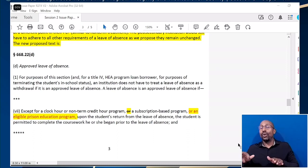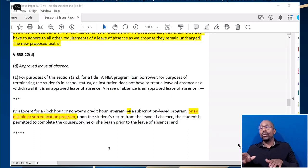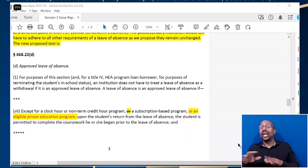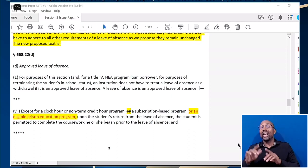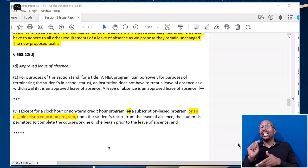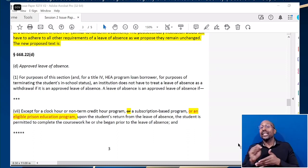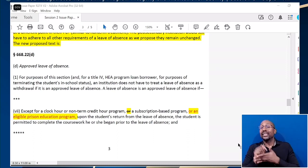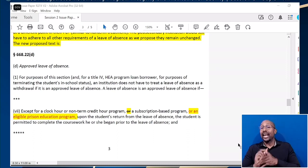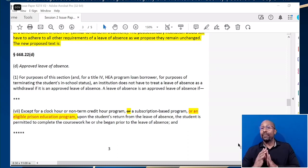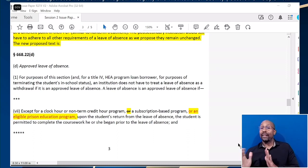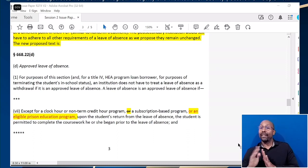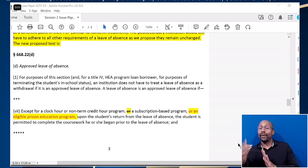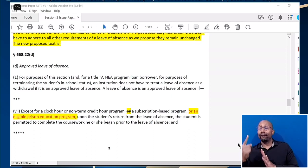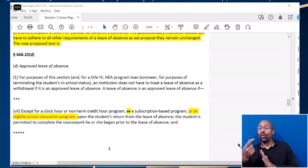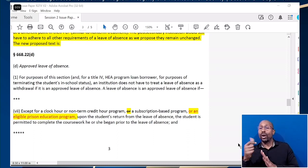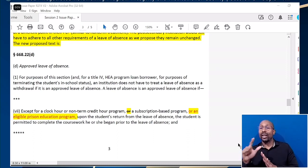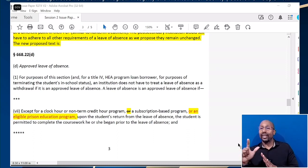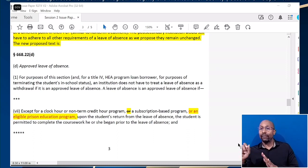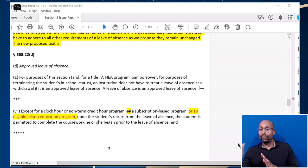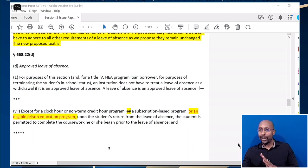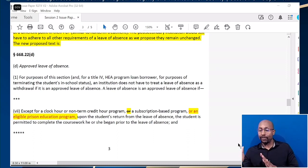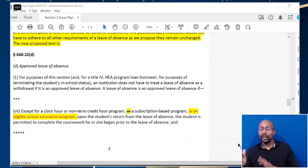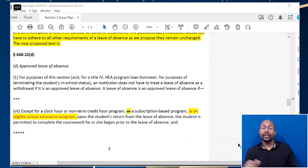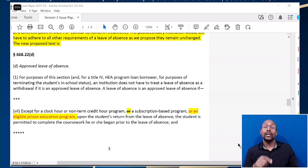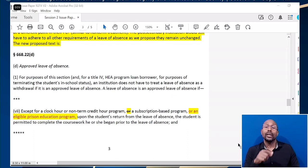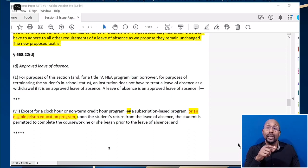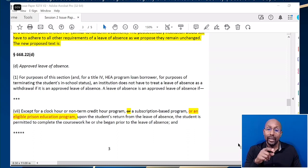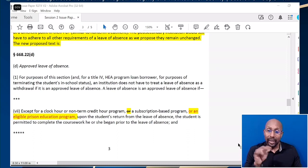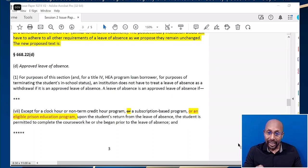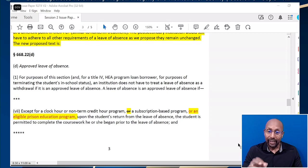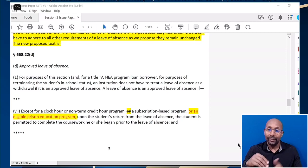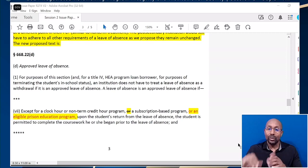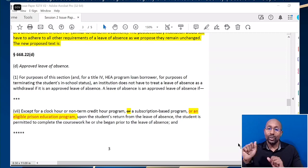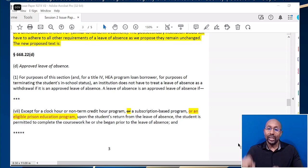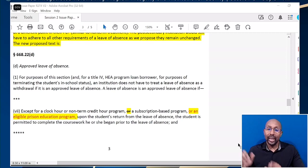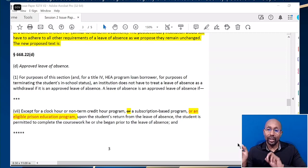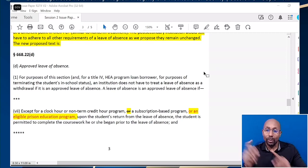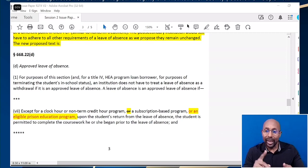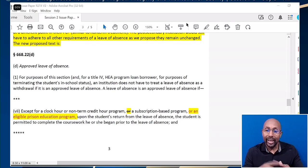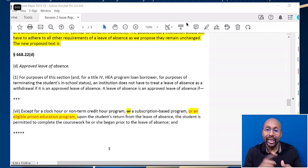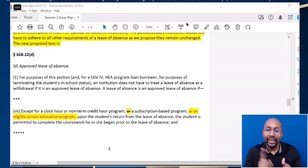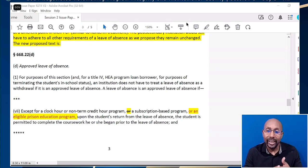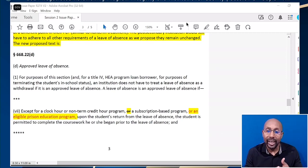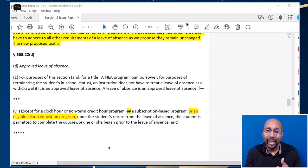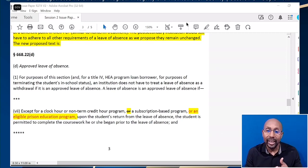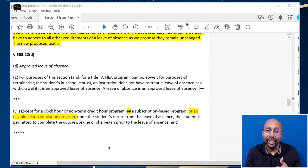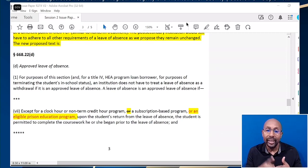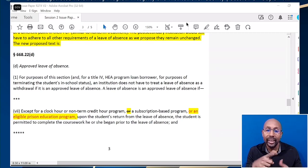treated as a withdrawal in these circumstances. So let me pause there and